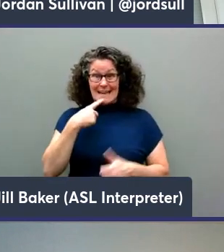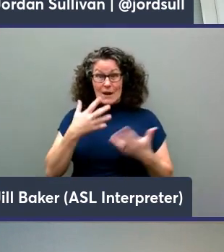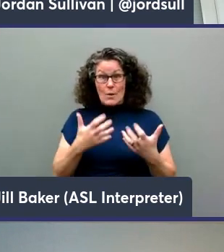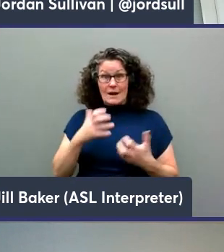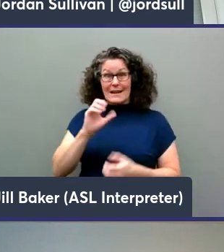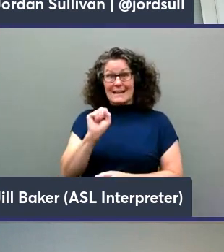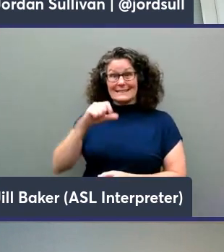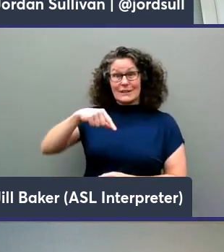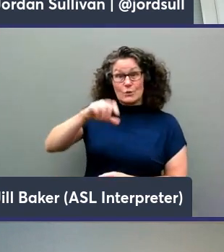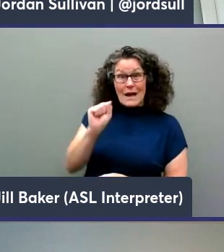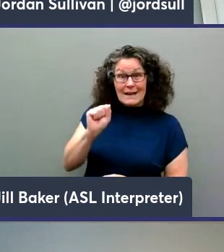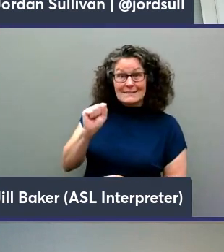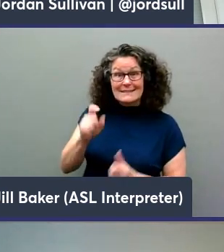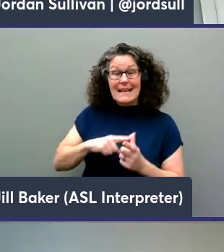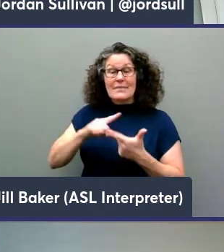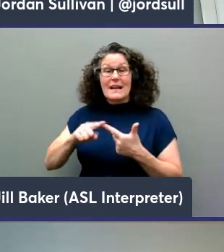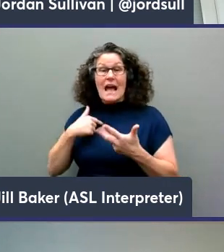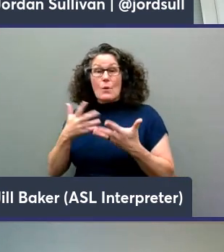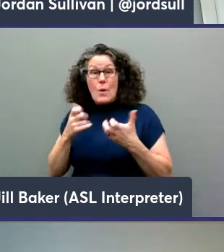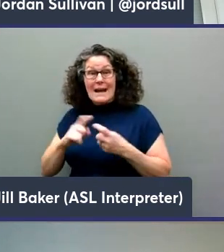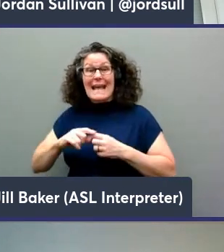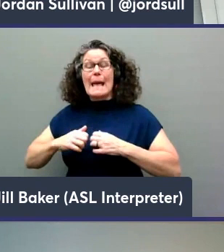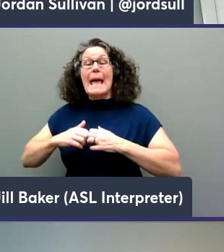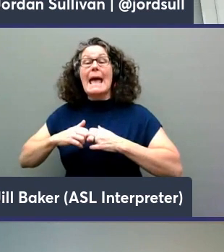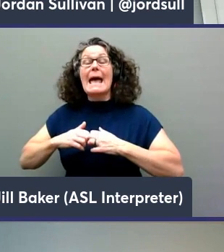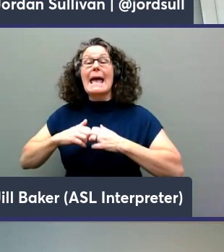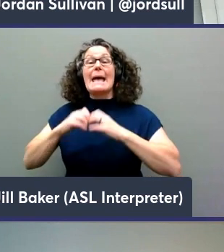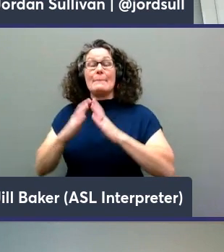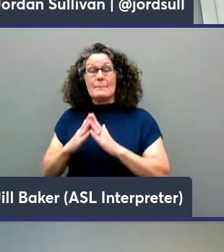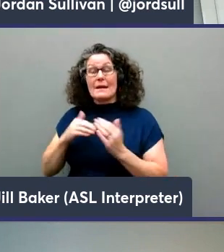and I also wanna implement the wait for task token pattern.